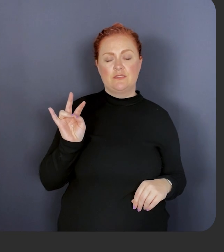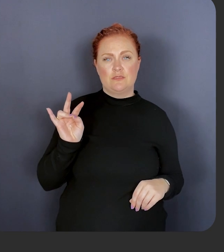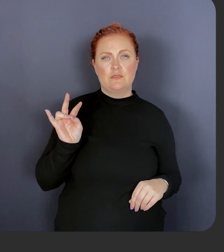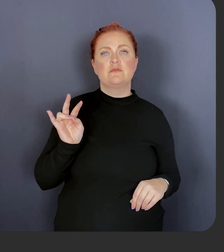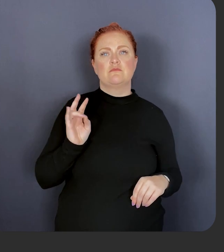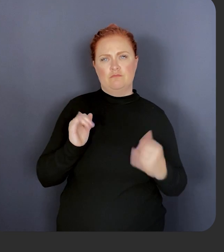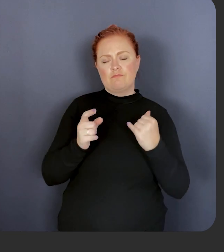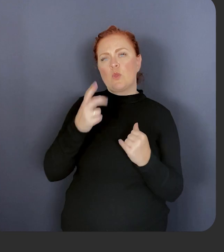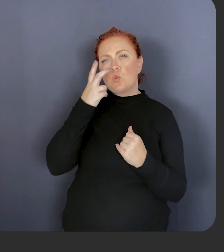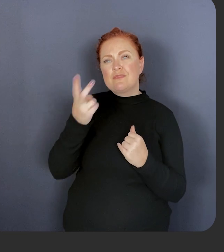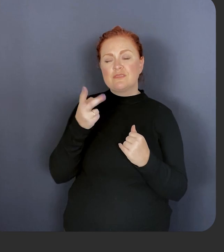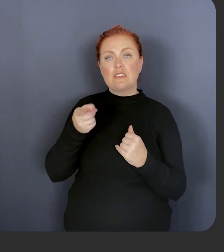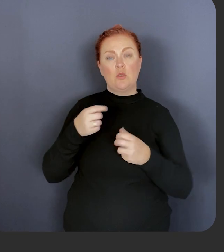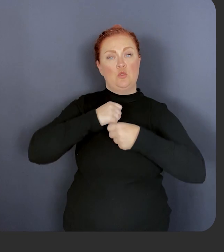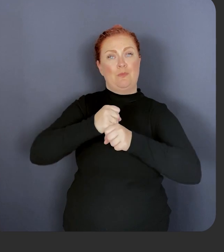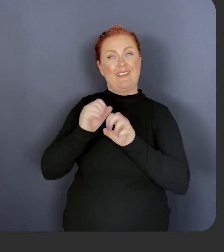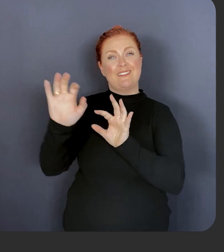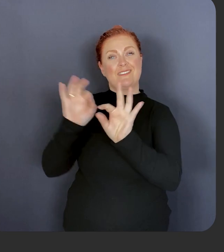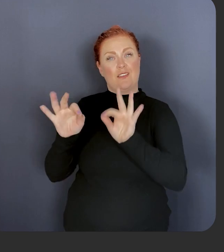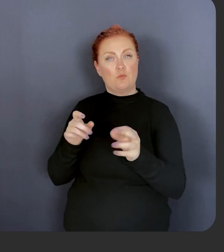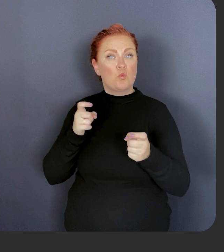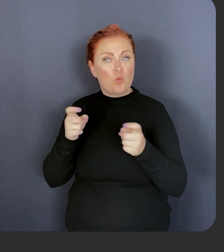see that to create selectable controls,